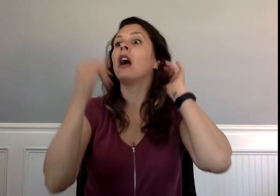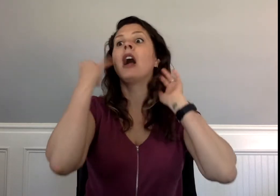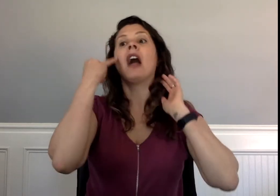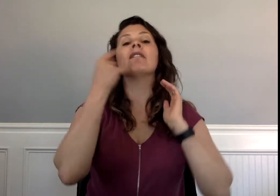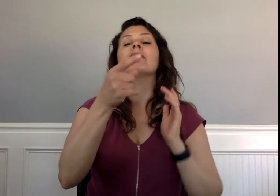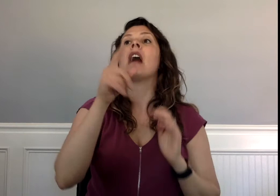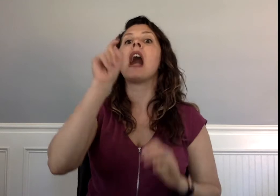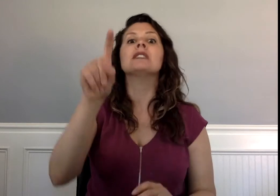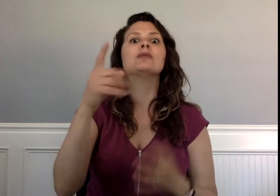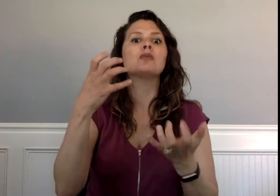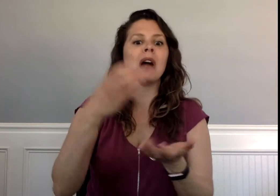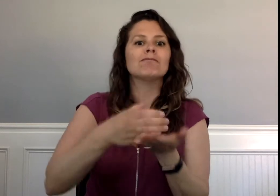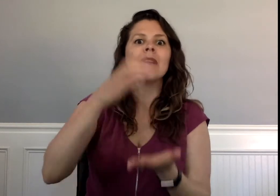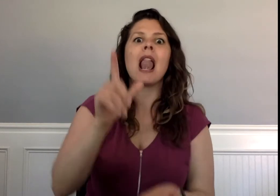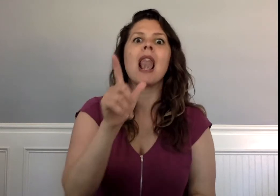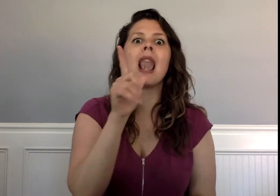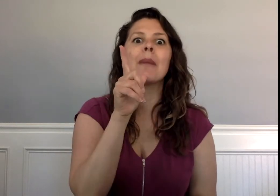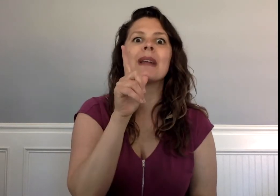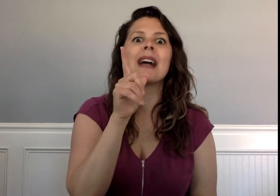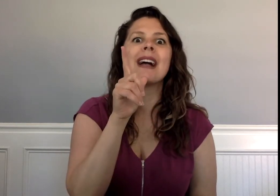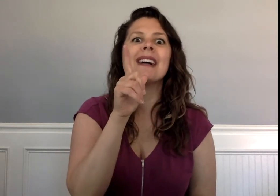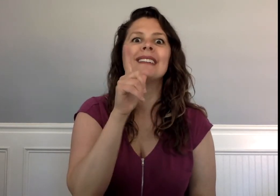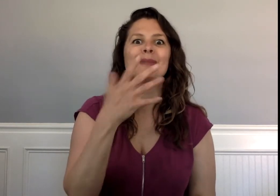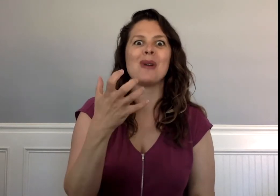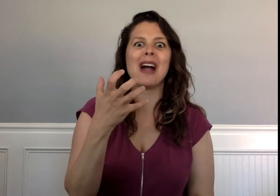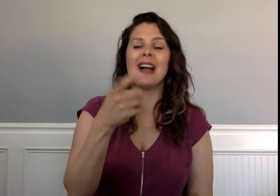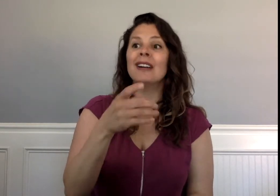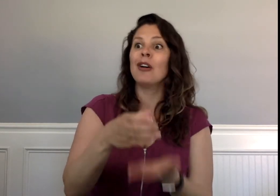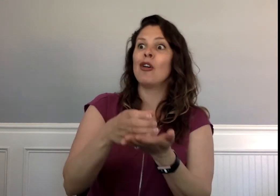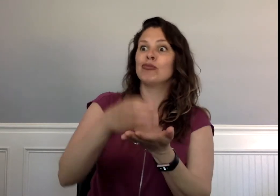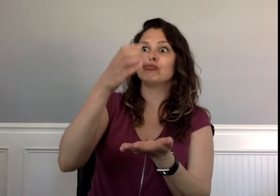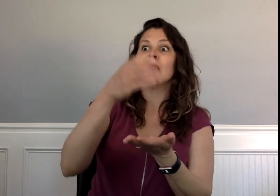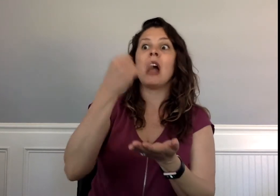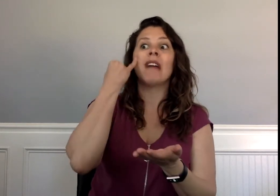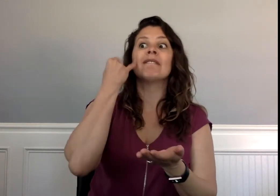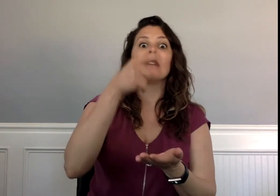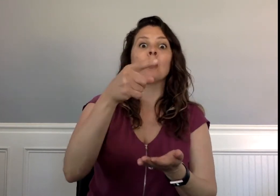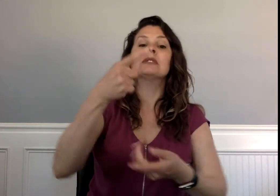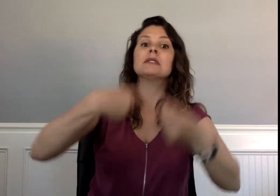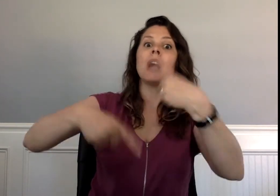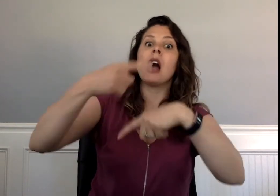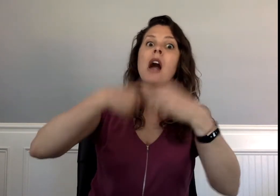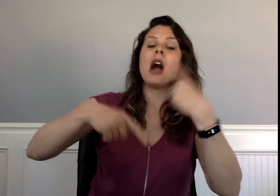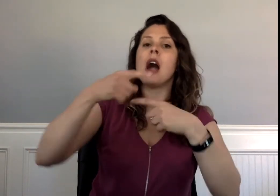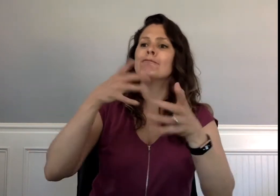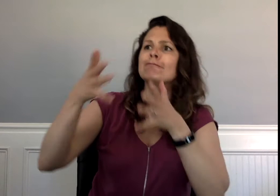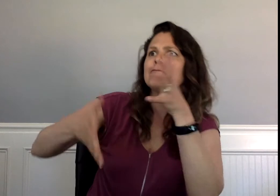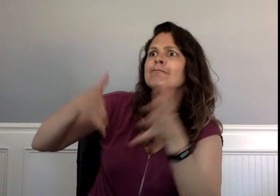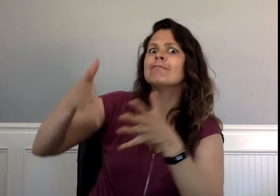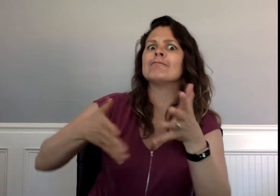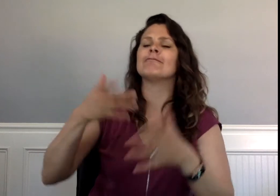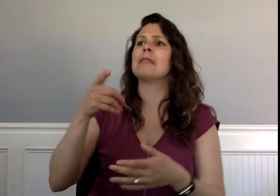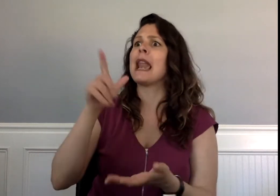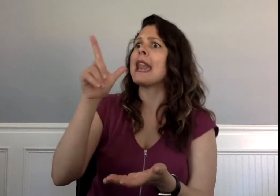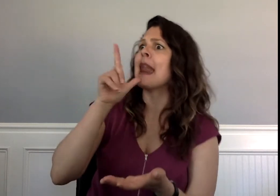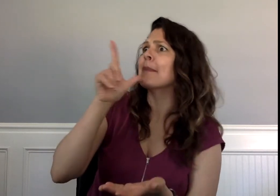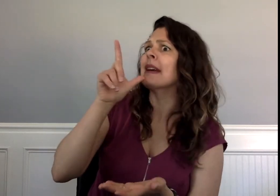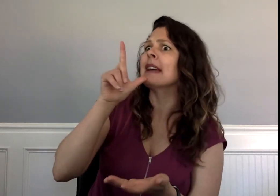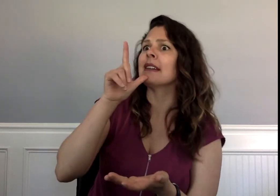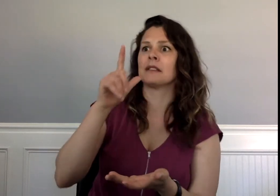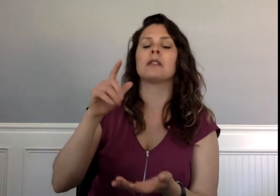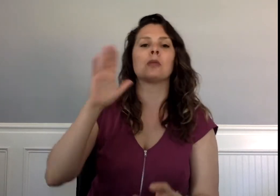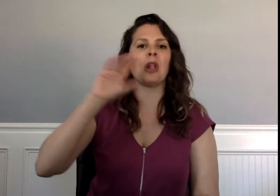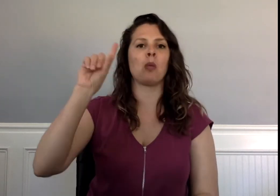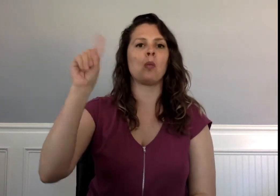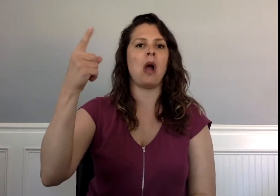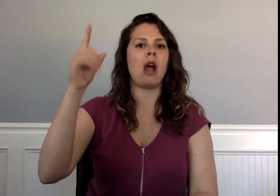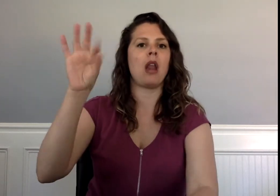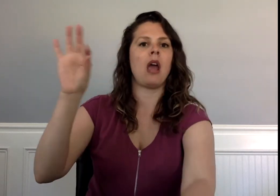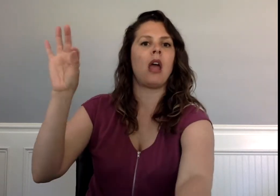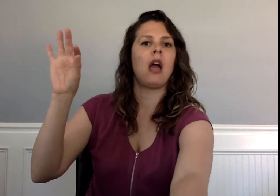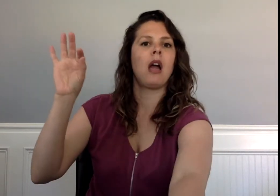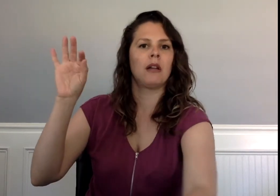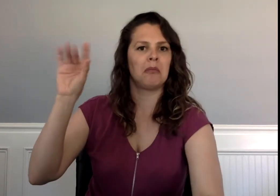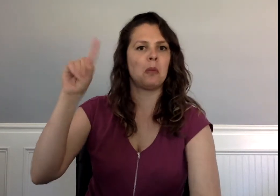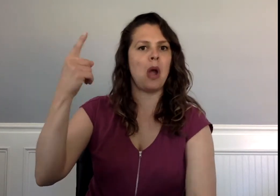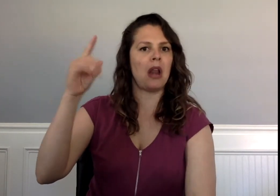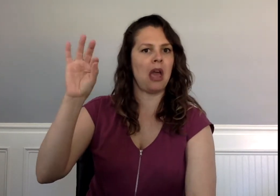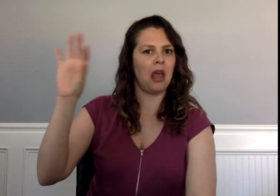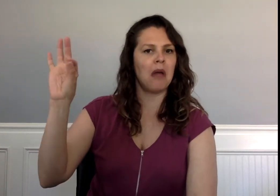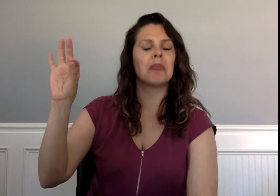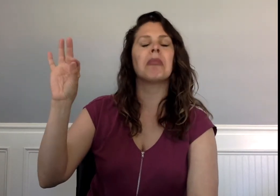If you used your hands to communicate, a glass of lemonade was $1.99.